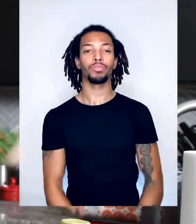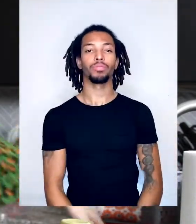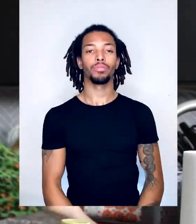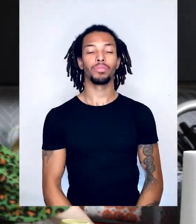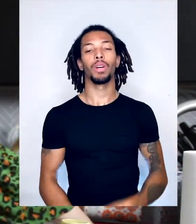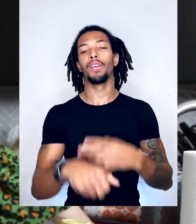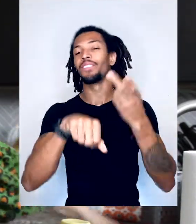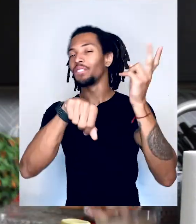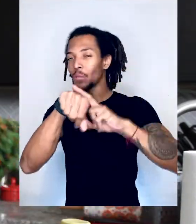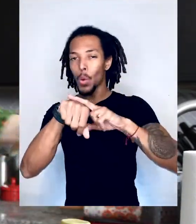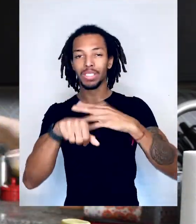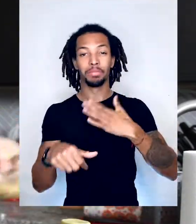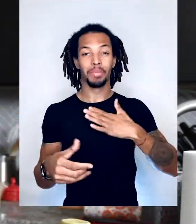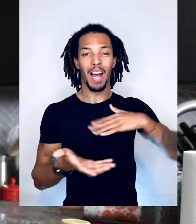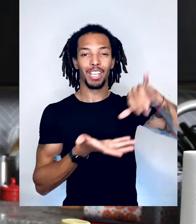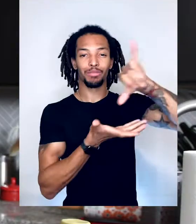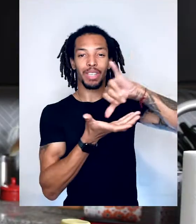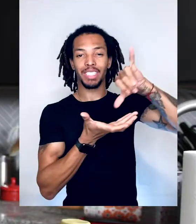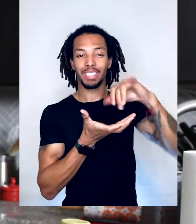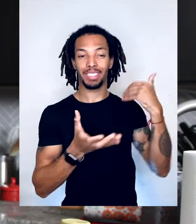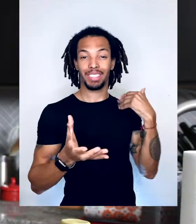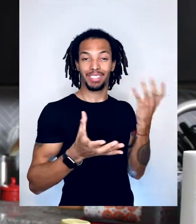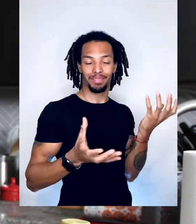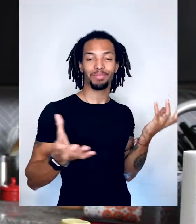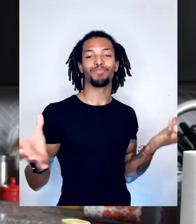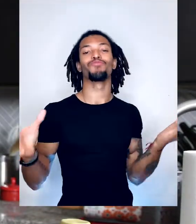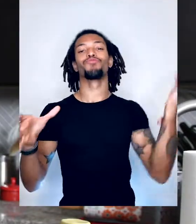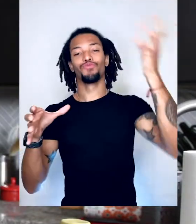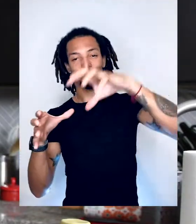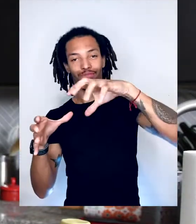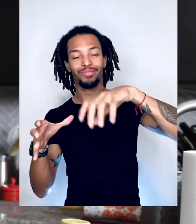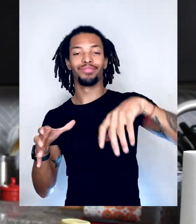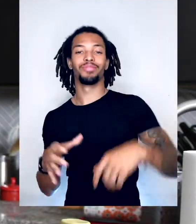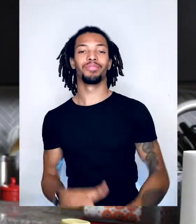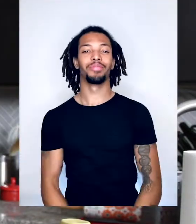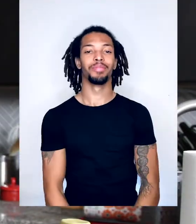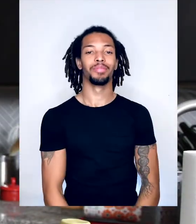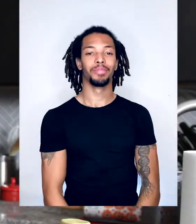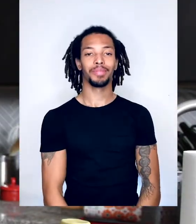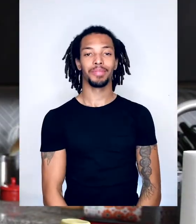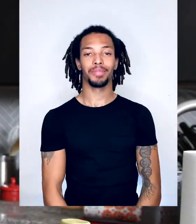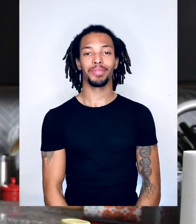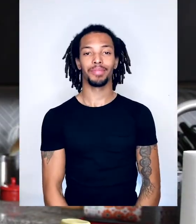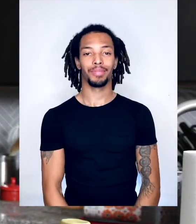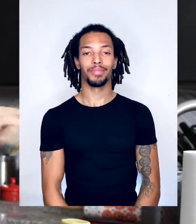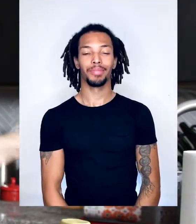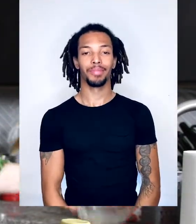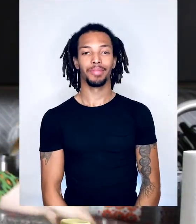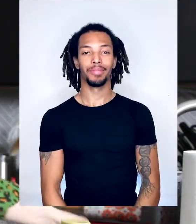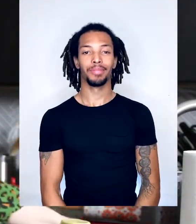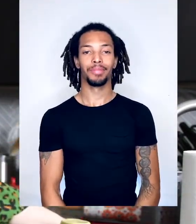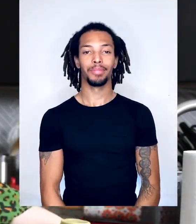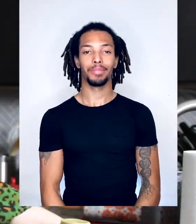...and of course my dressing.